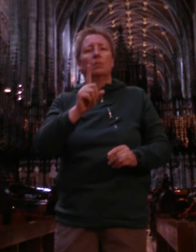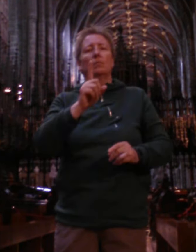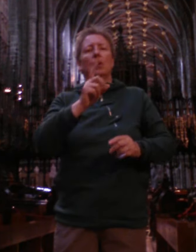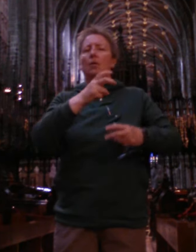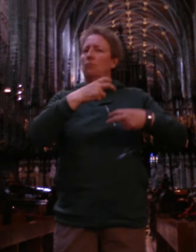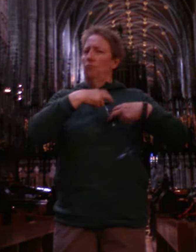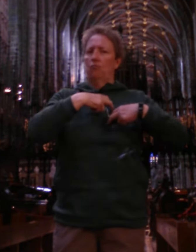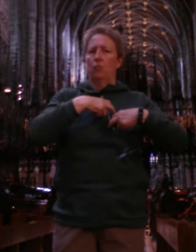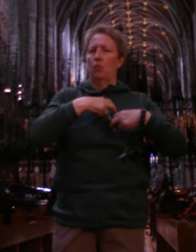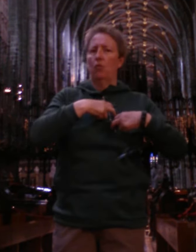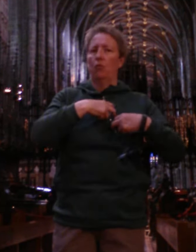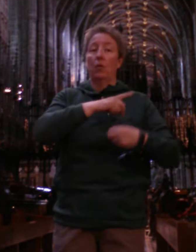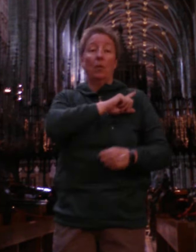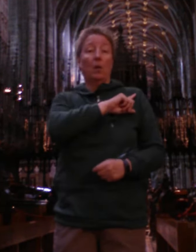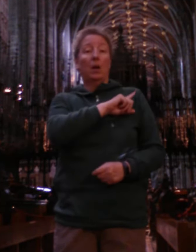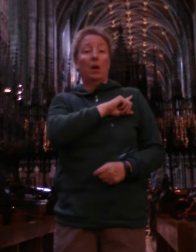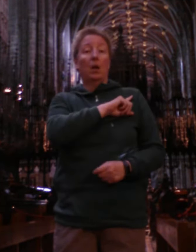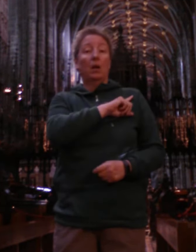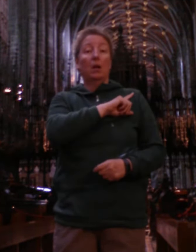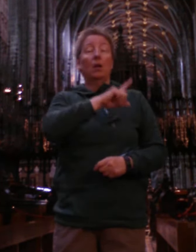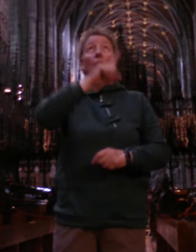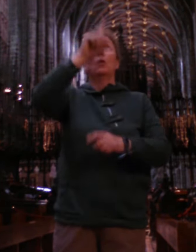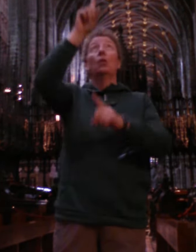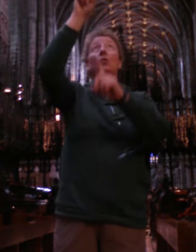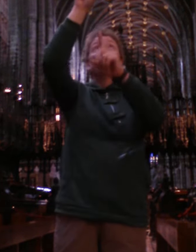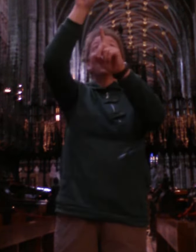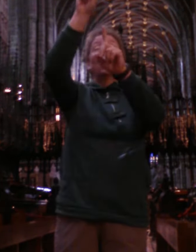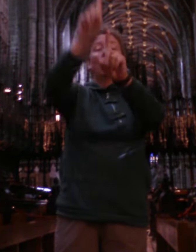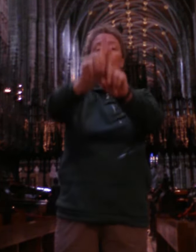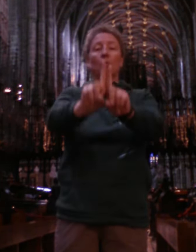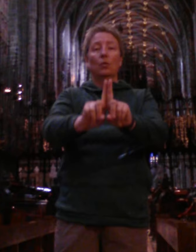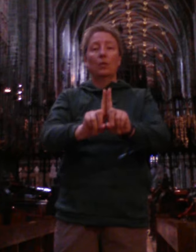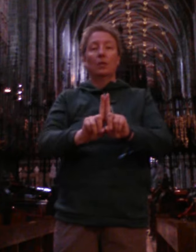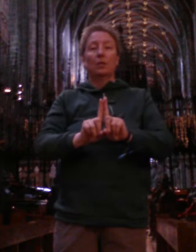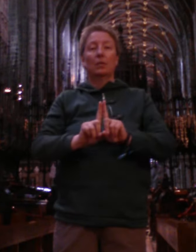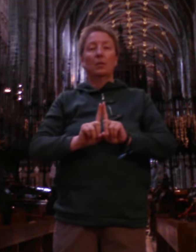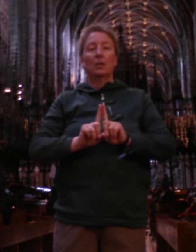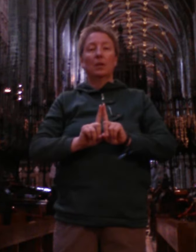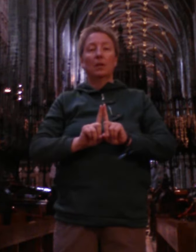I will fear no evil For He is with me